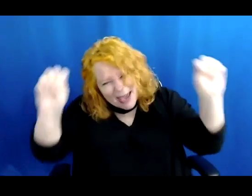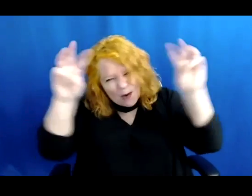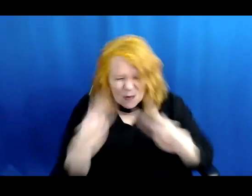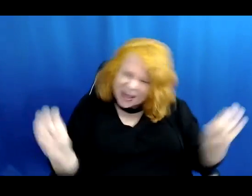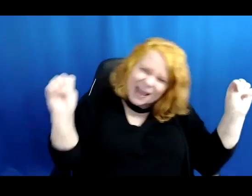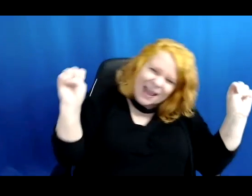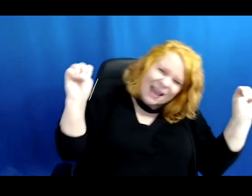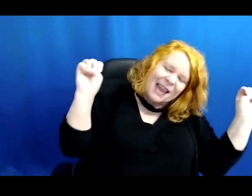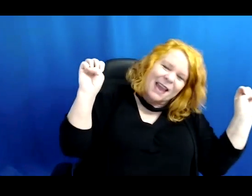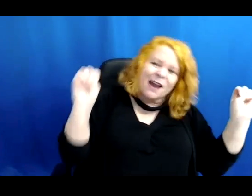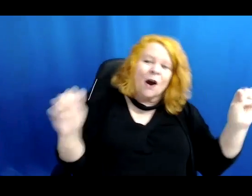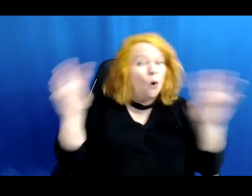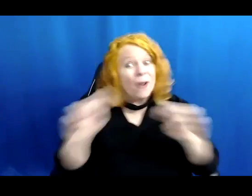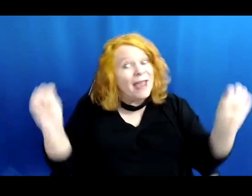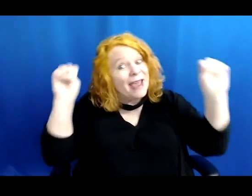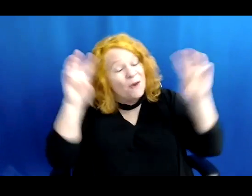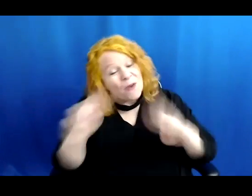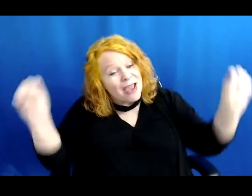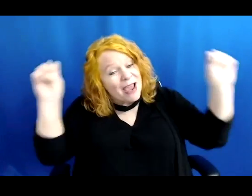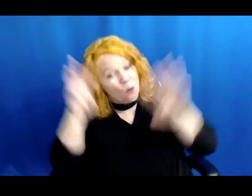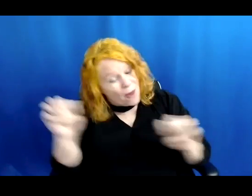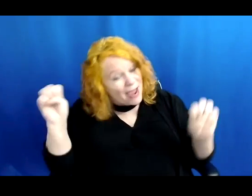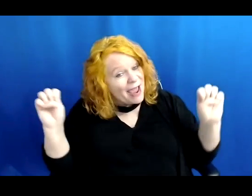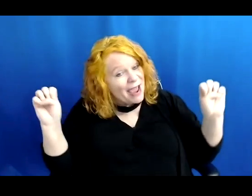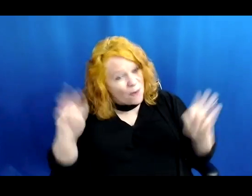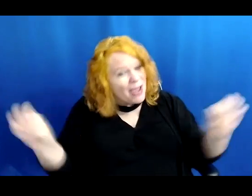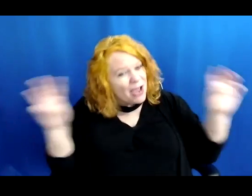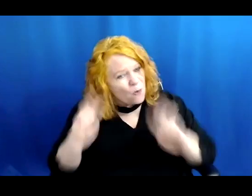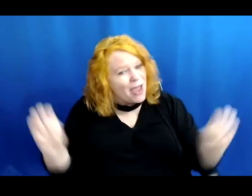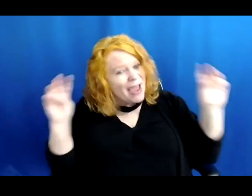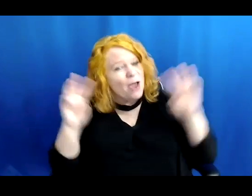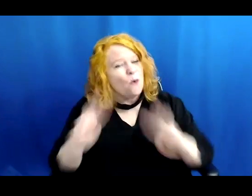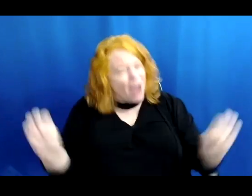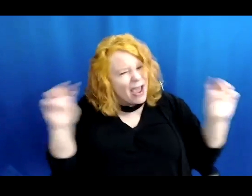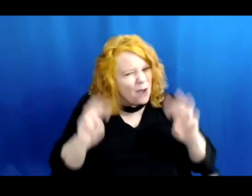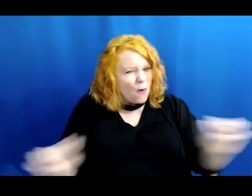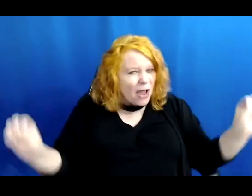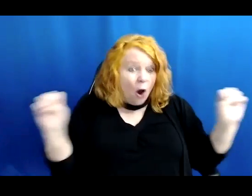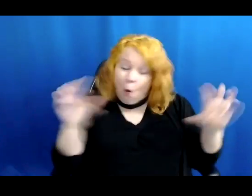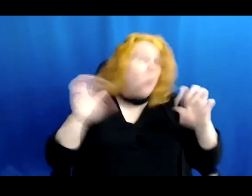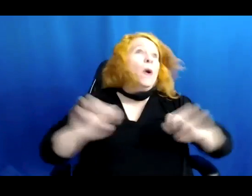WHEE! WHEE!